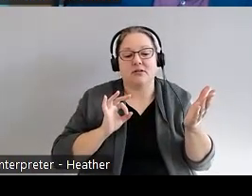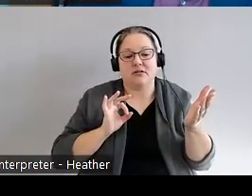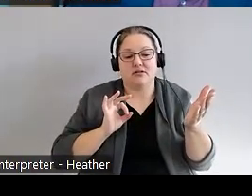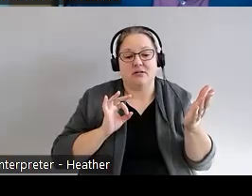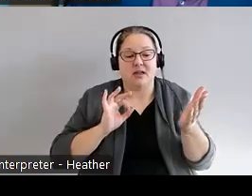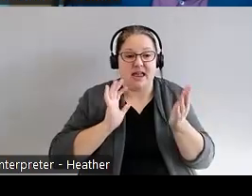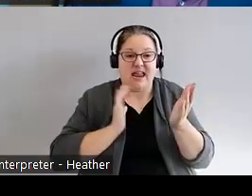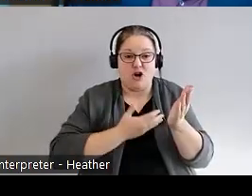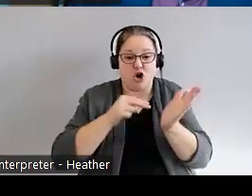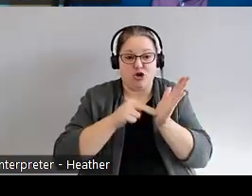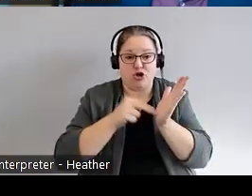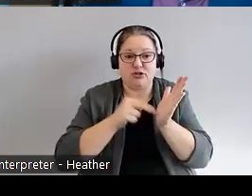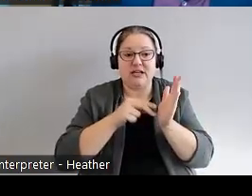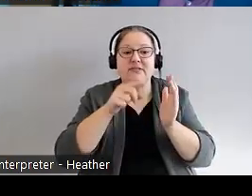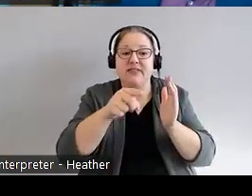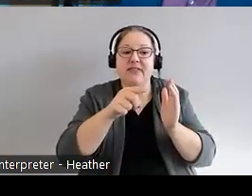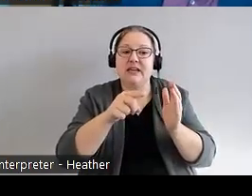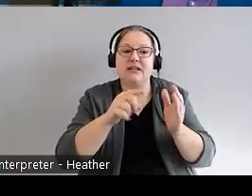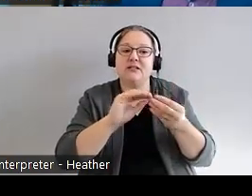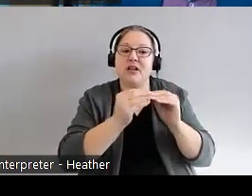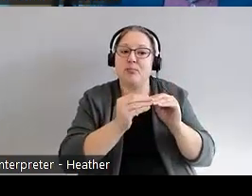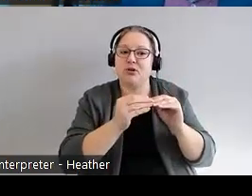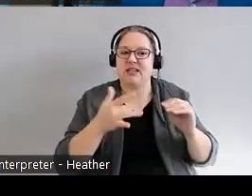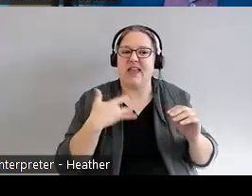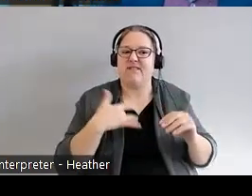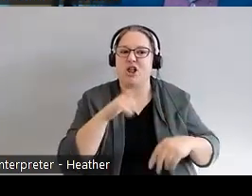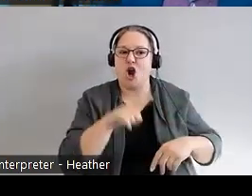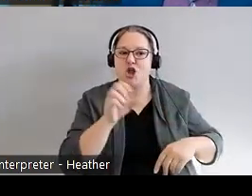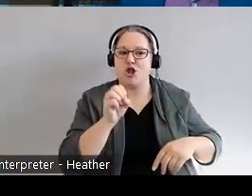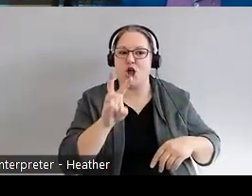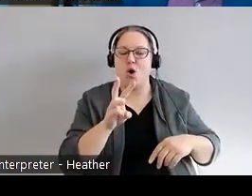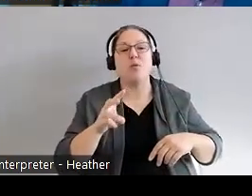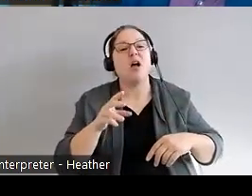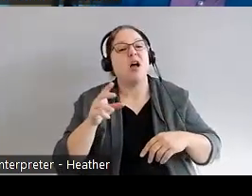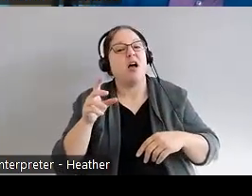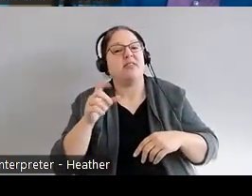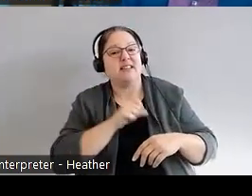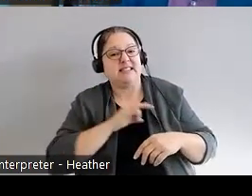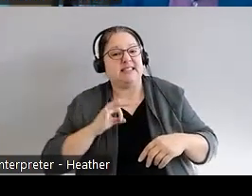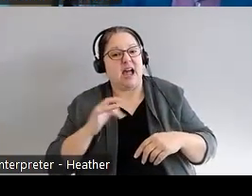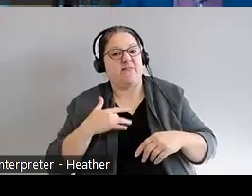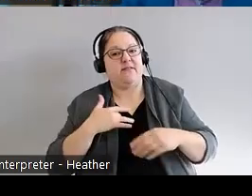probably really really conservative. Uh that the um the damages that I uh that we tried to estimate